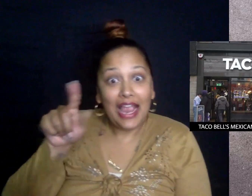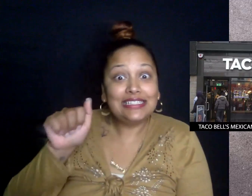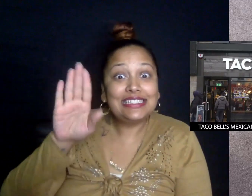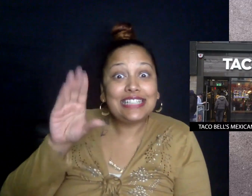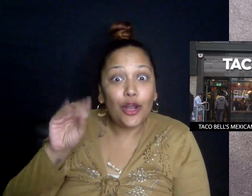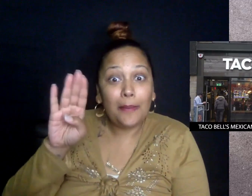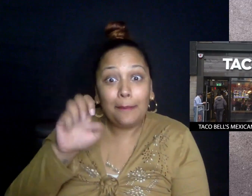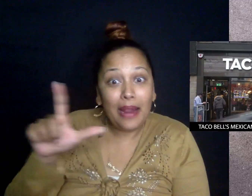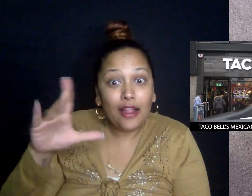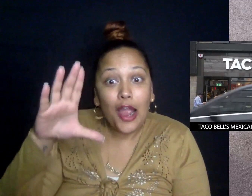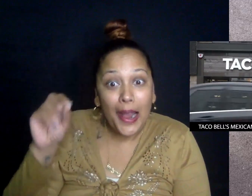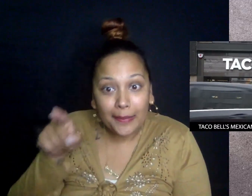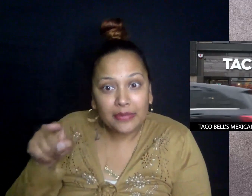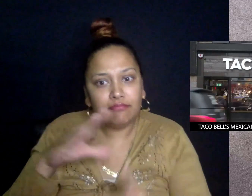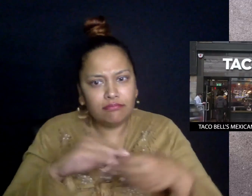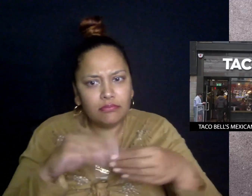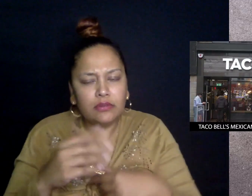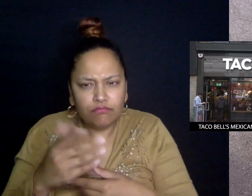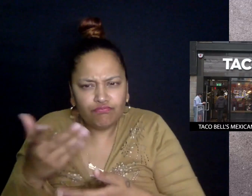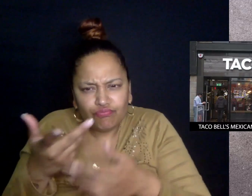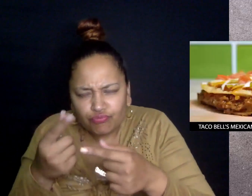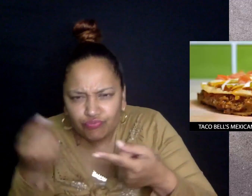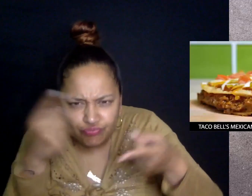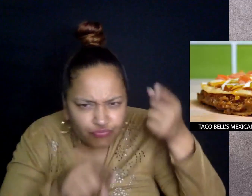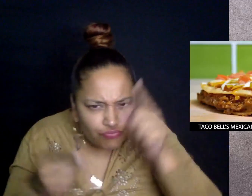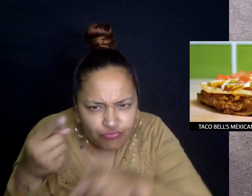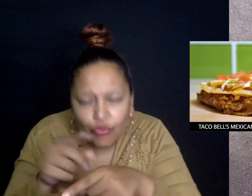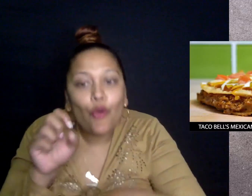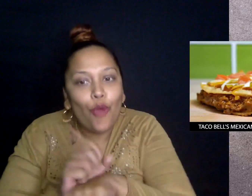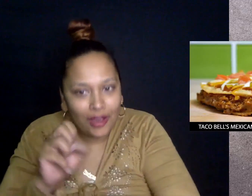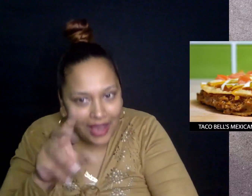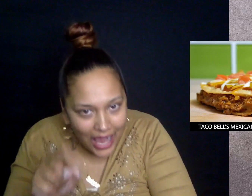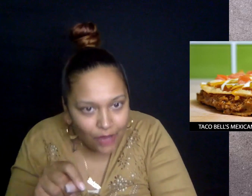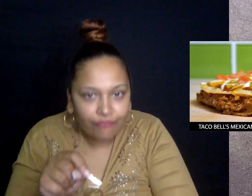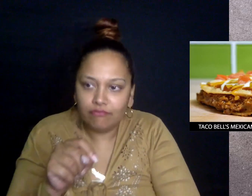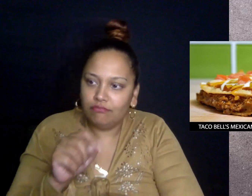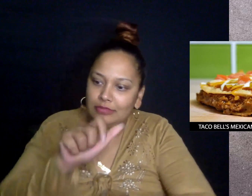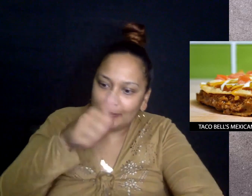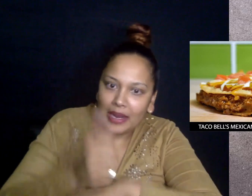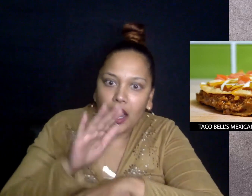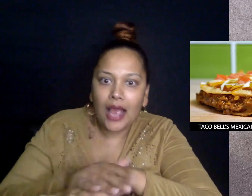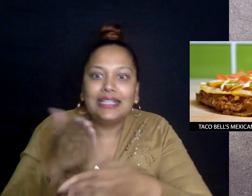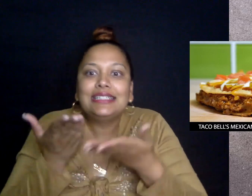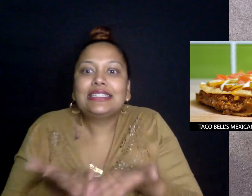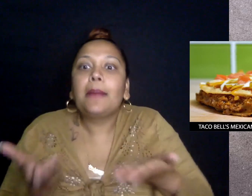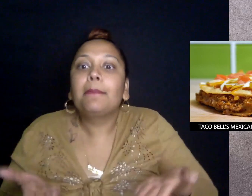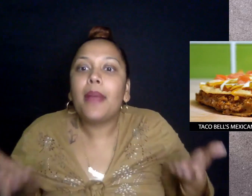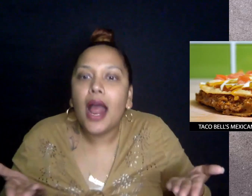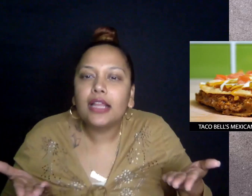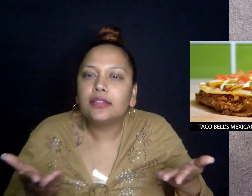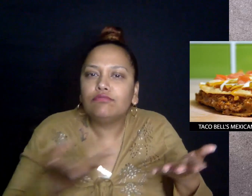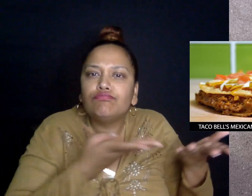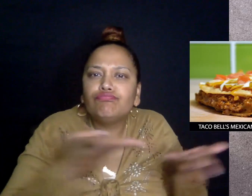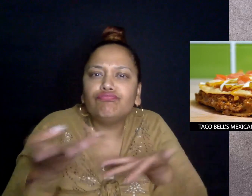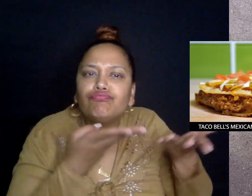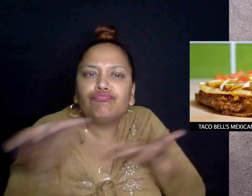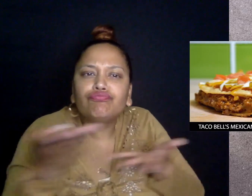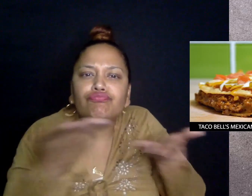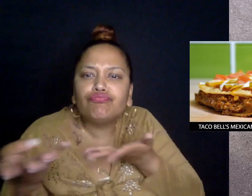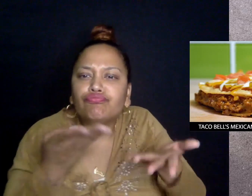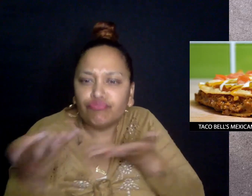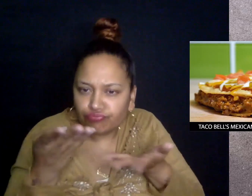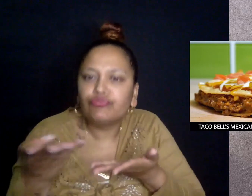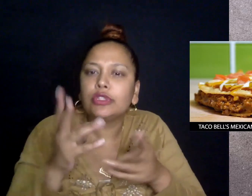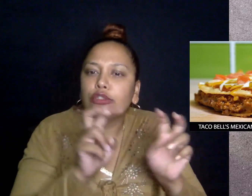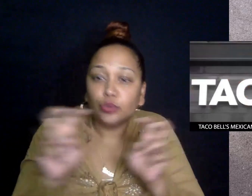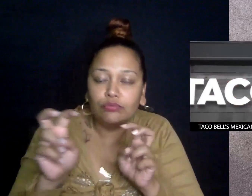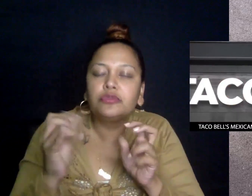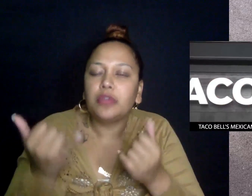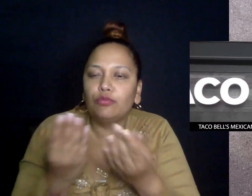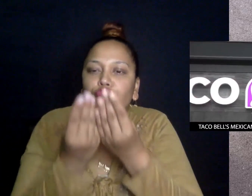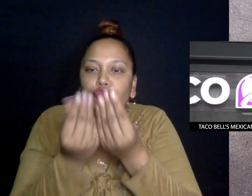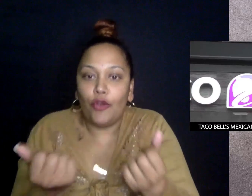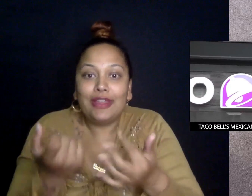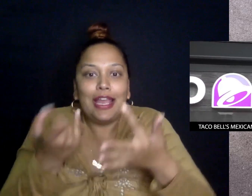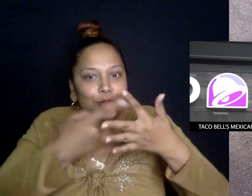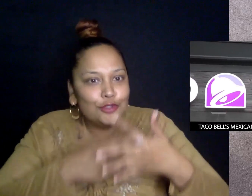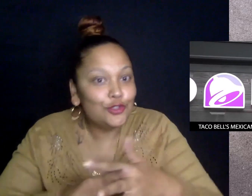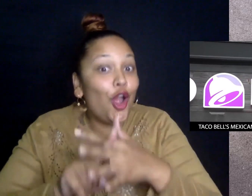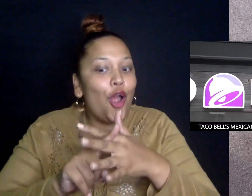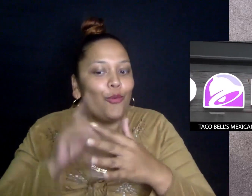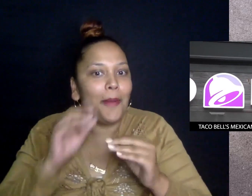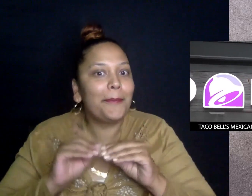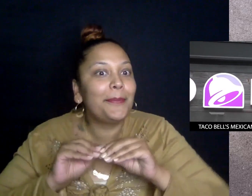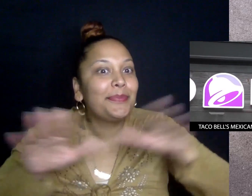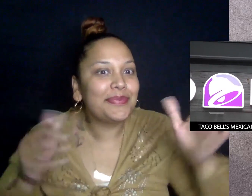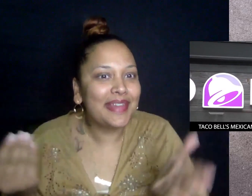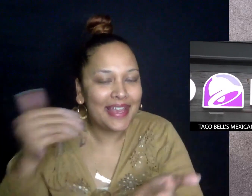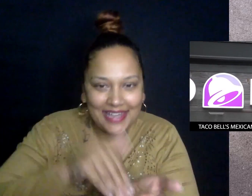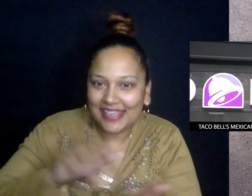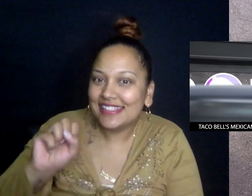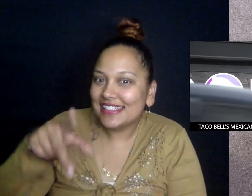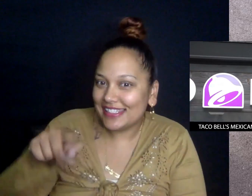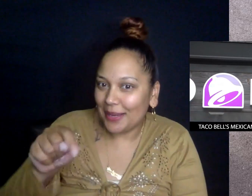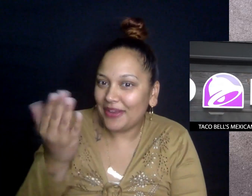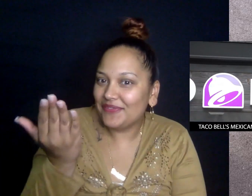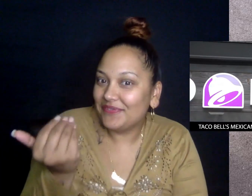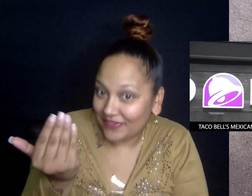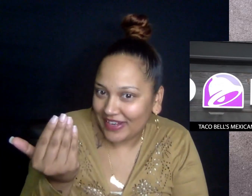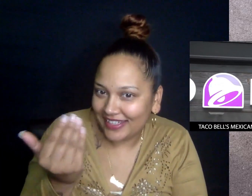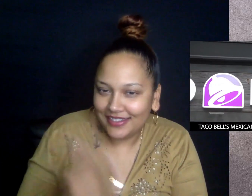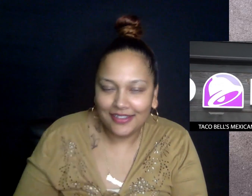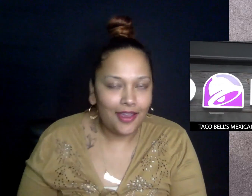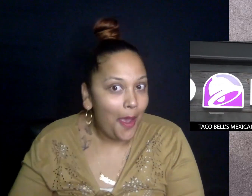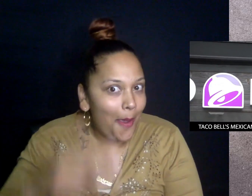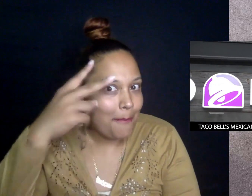its launch the company says it has worked out its supply chain issues and now starting